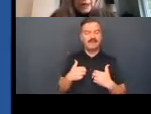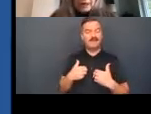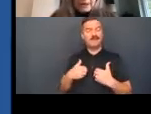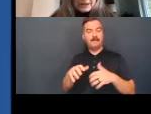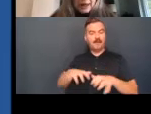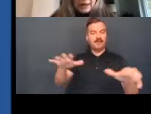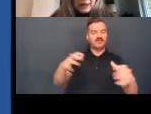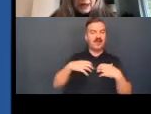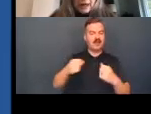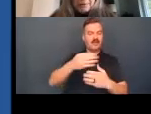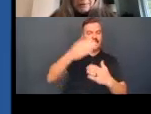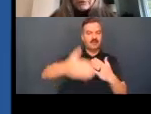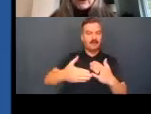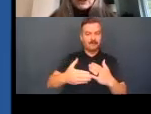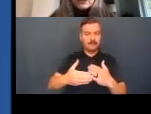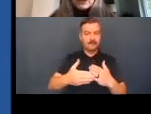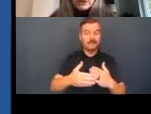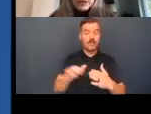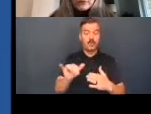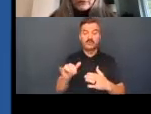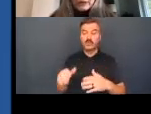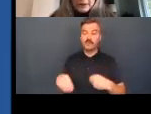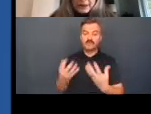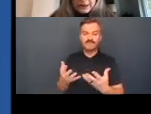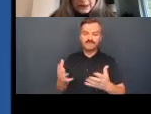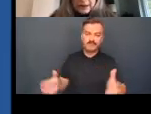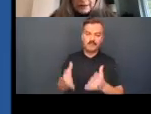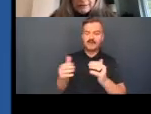On this side and promoting justice and equity. 16:05:59 On the next slide.